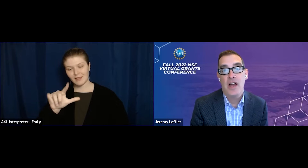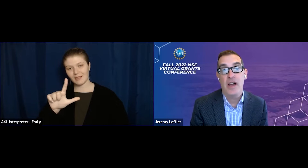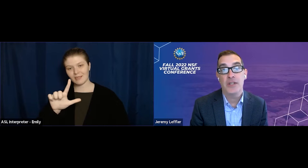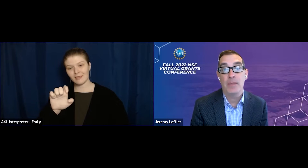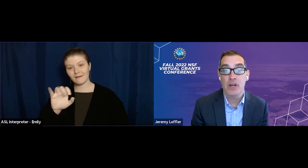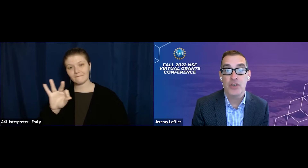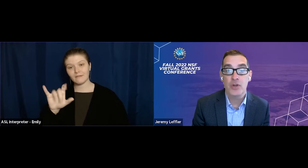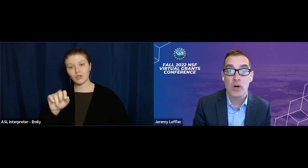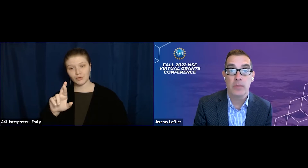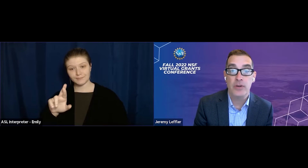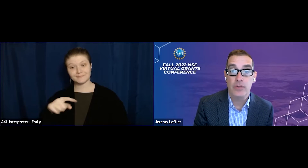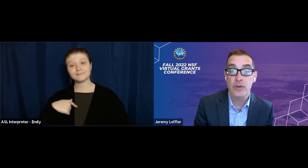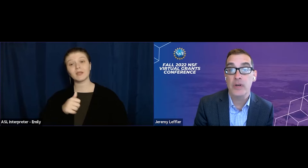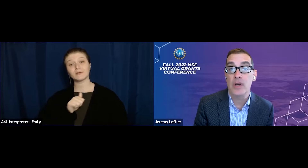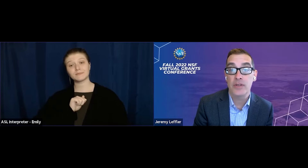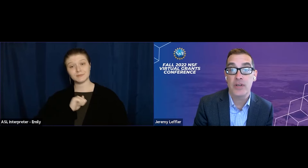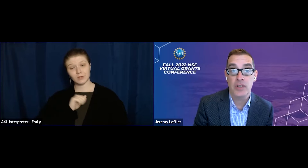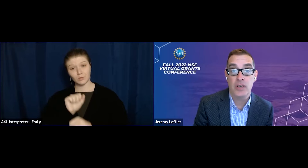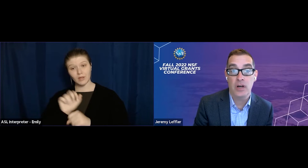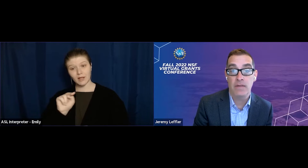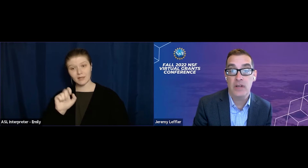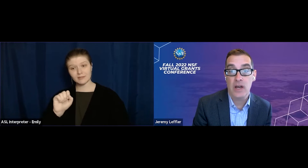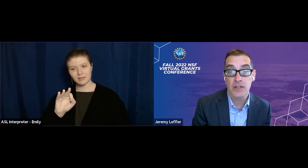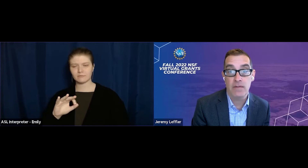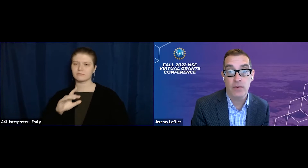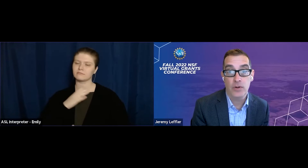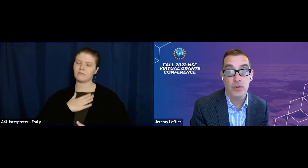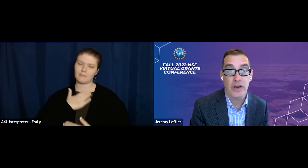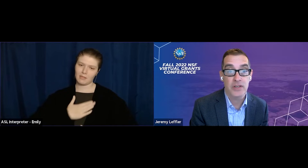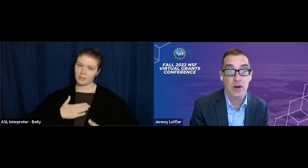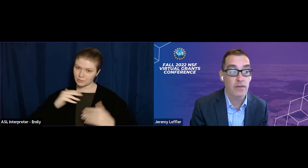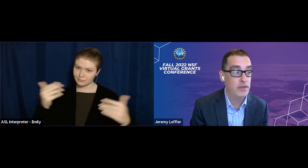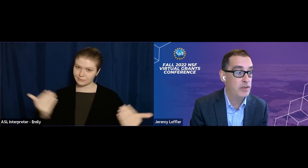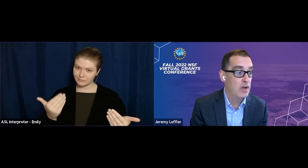And it's my pleasure to welcome you to another session of the NSF Virtual Grants Conference.